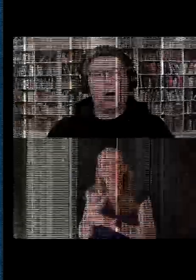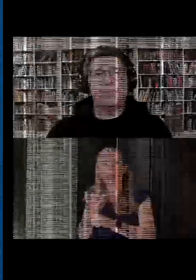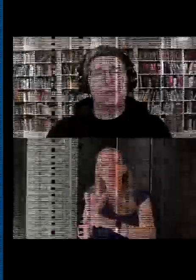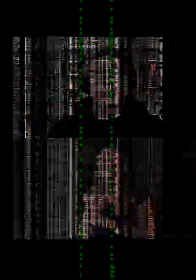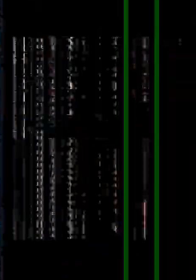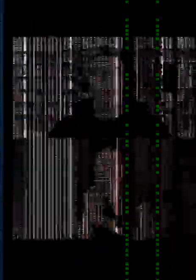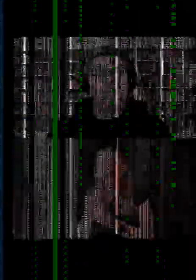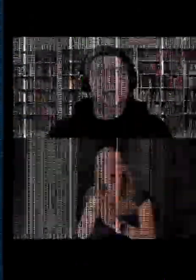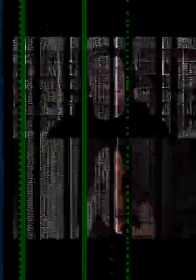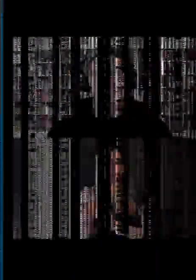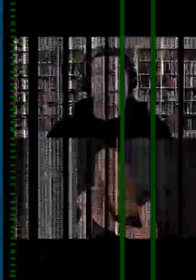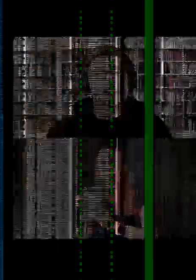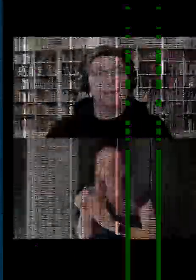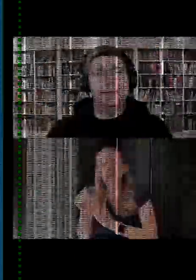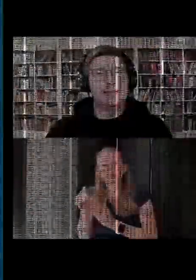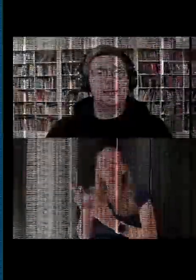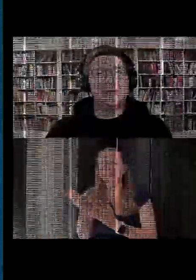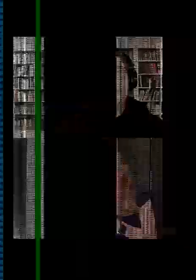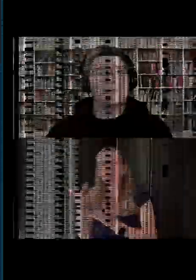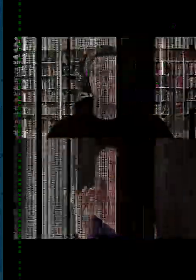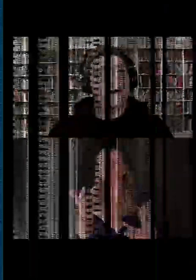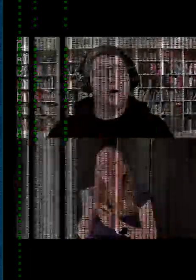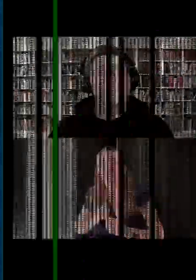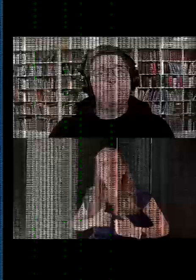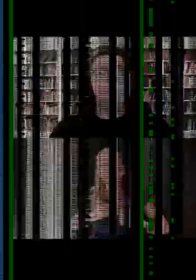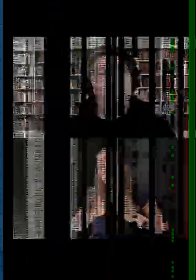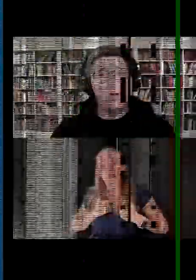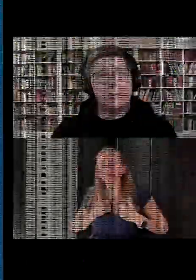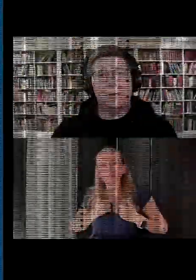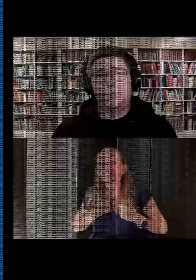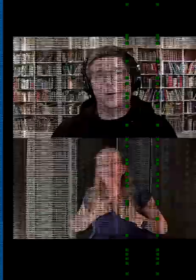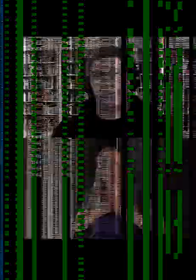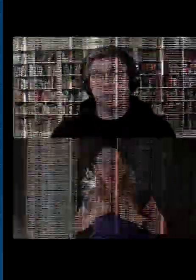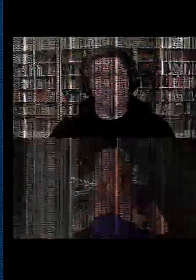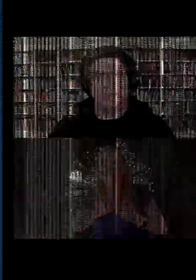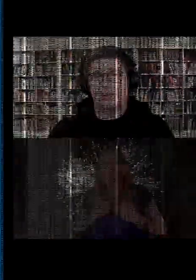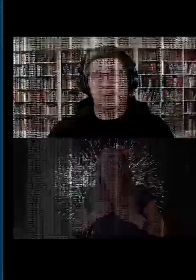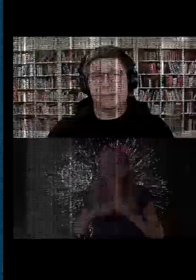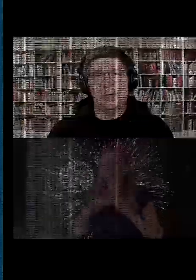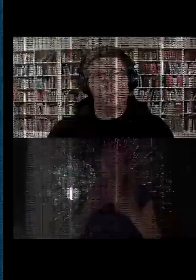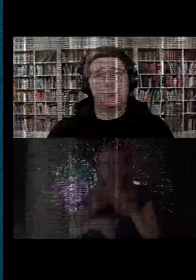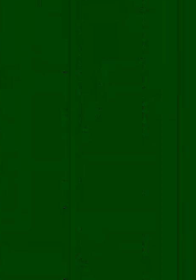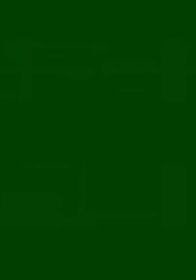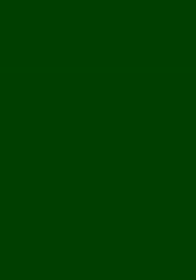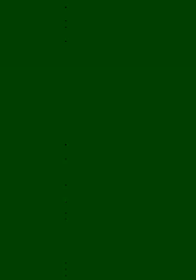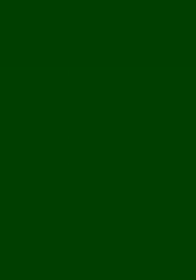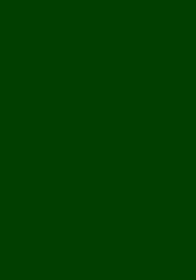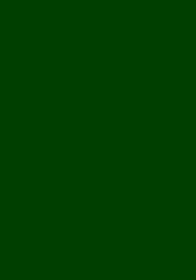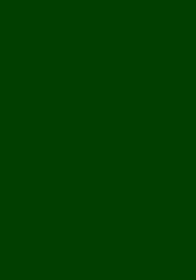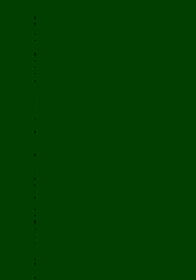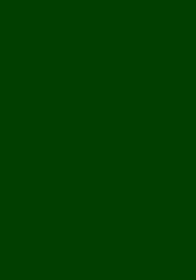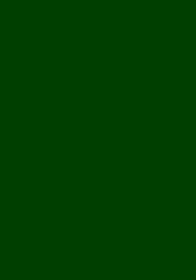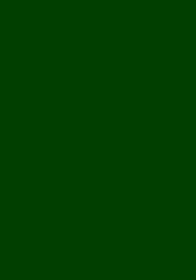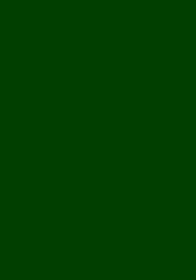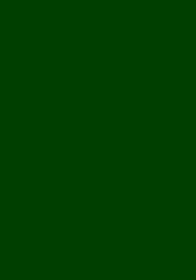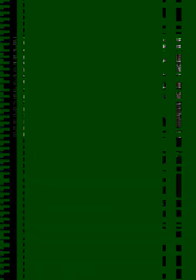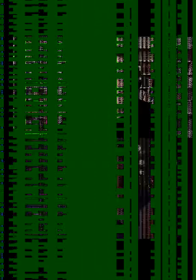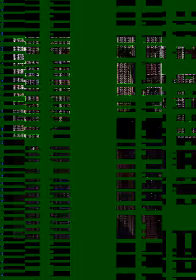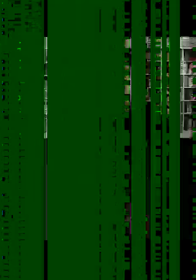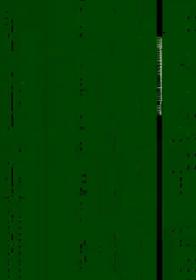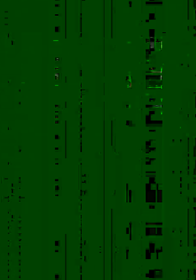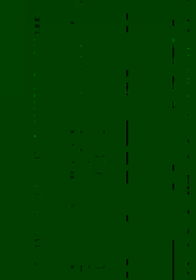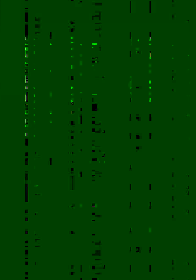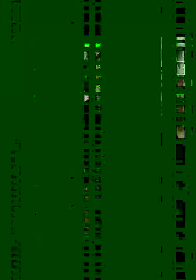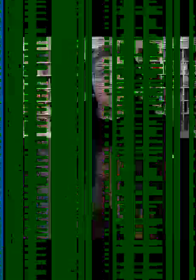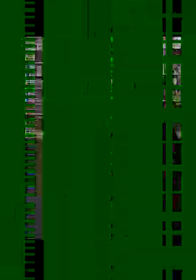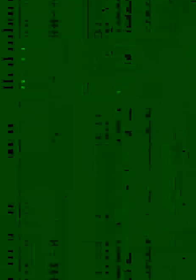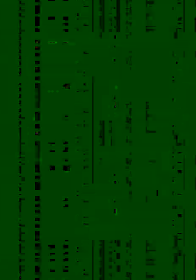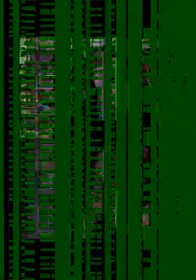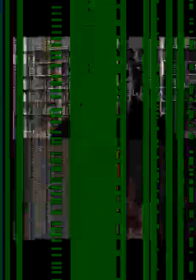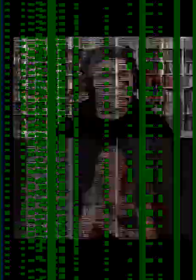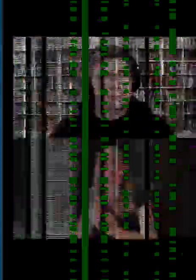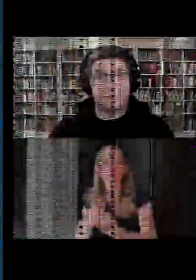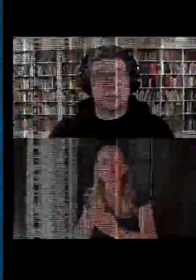Often with well below the poverty limit and when we have to apply -- sorry,